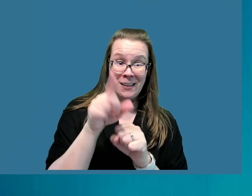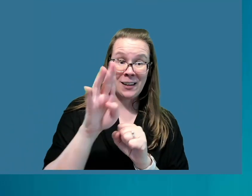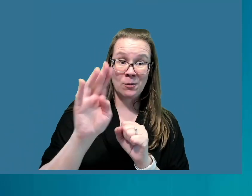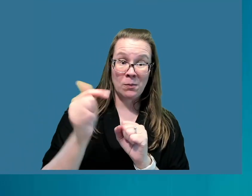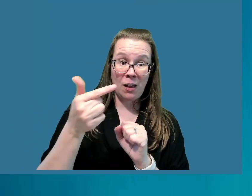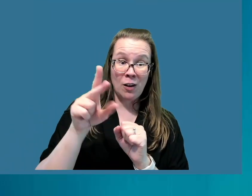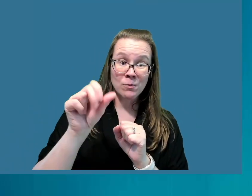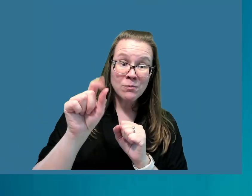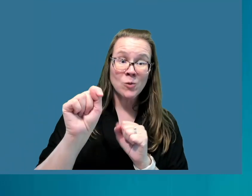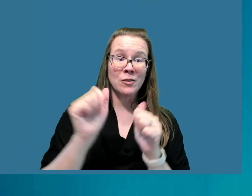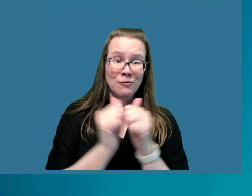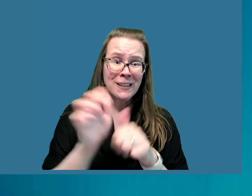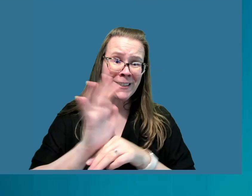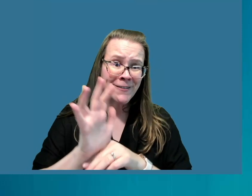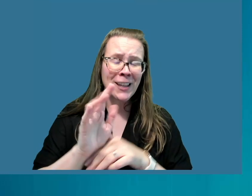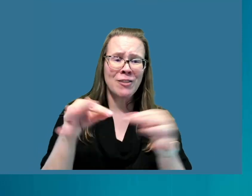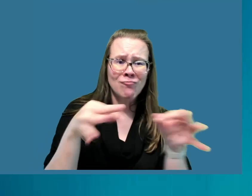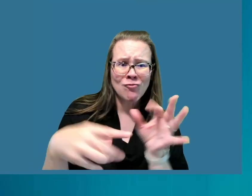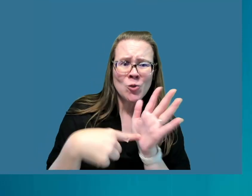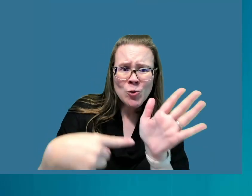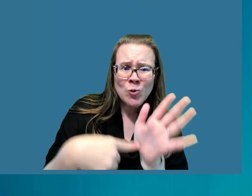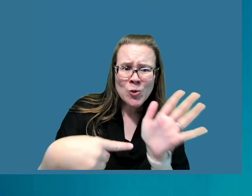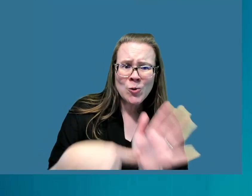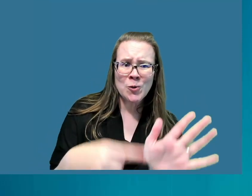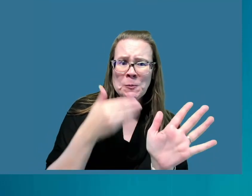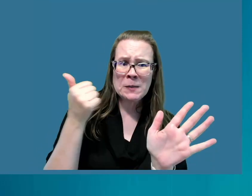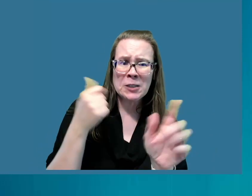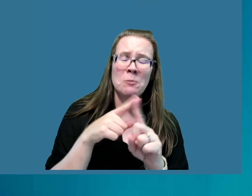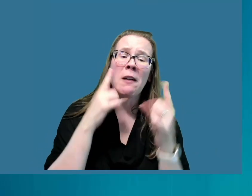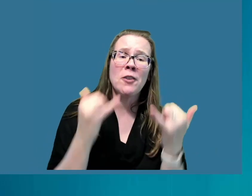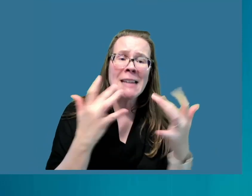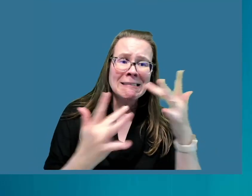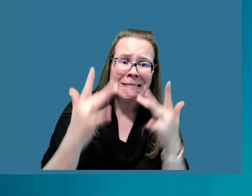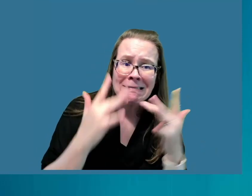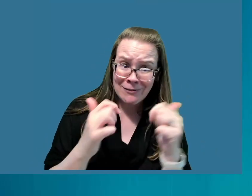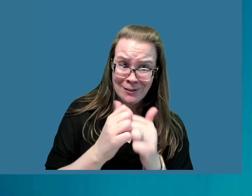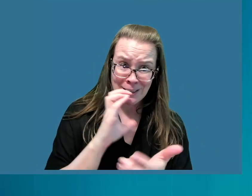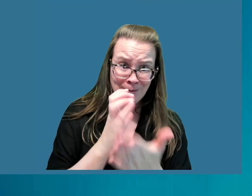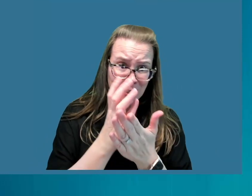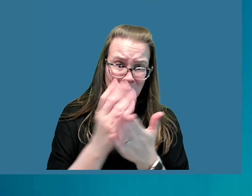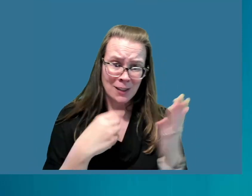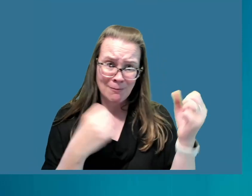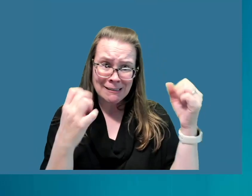my nephews and nieces will help you. Now, in the future, I may make a new blog post tutorial that